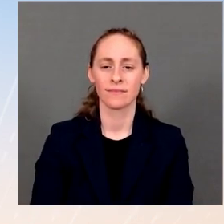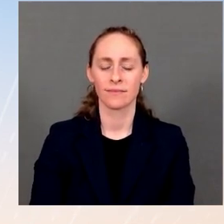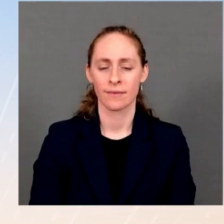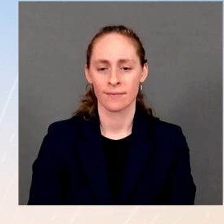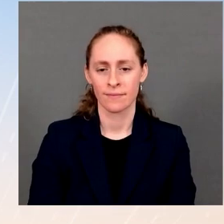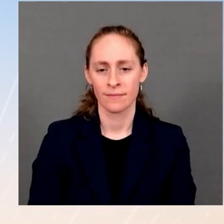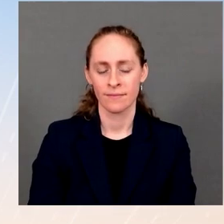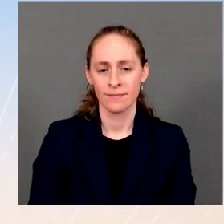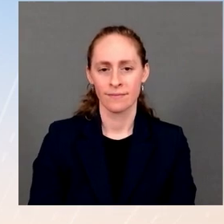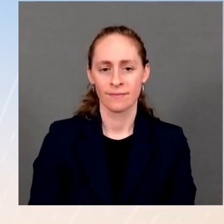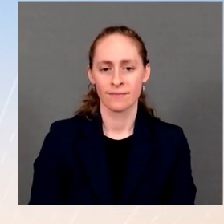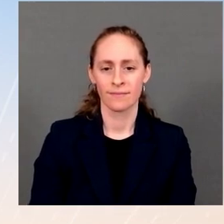I love that.